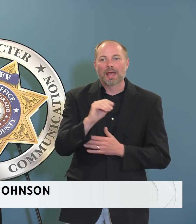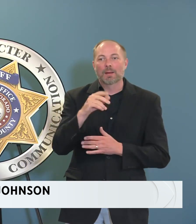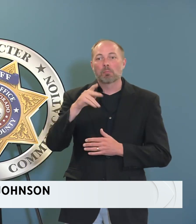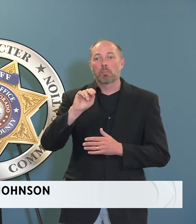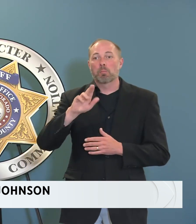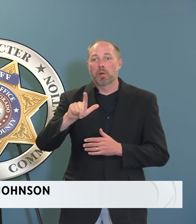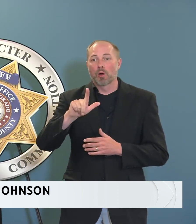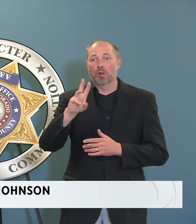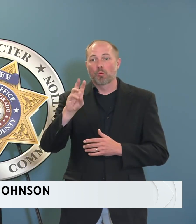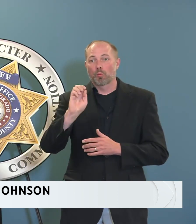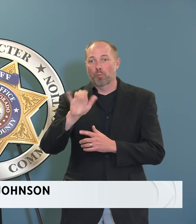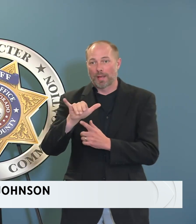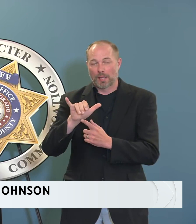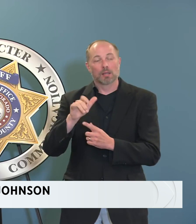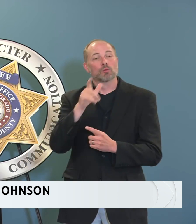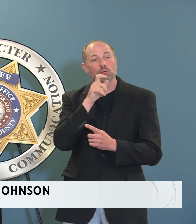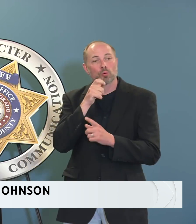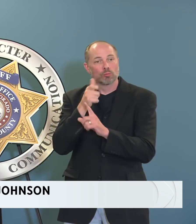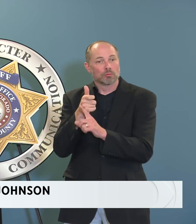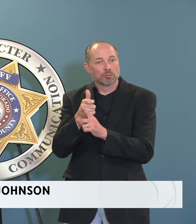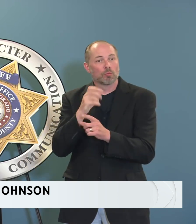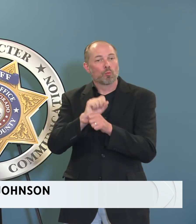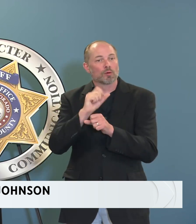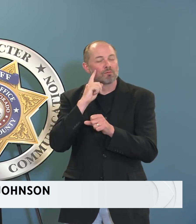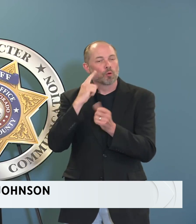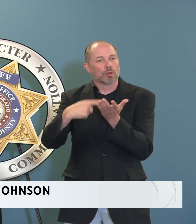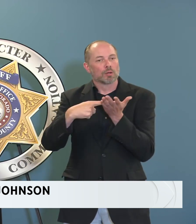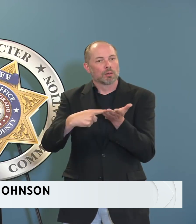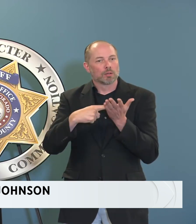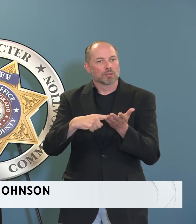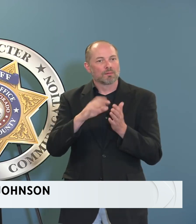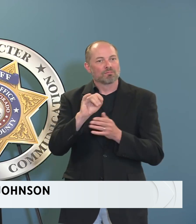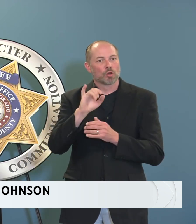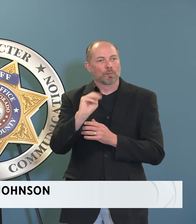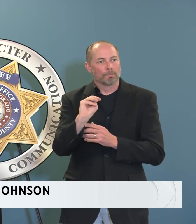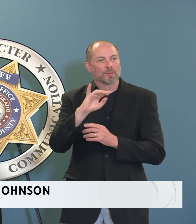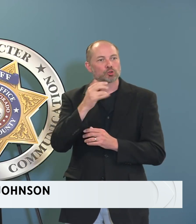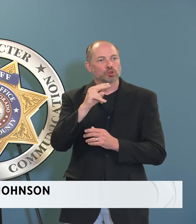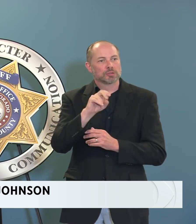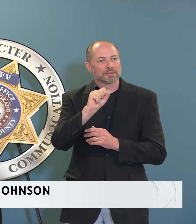INVESTIGATORS FROM THE U.S. FOR SERVICE. THEY ASSISTED IN OUR